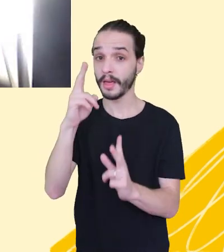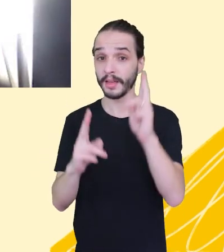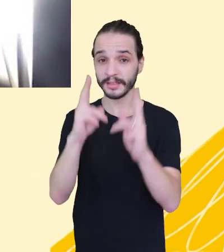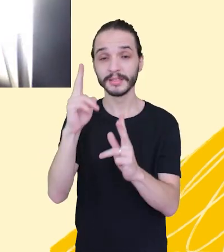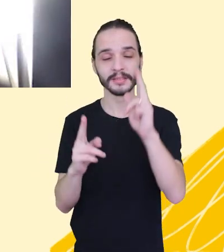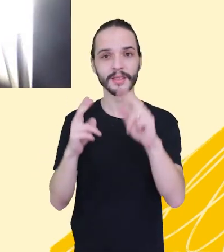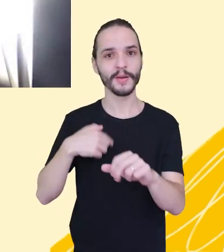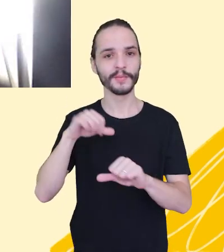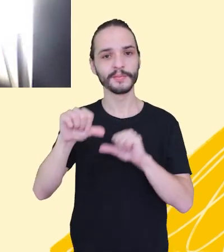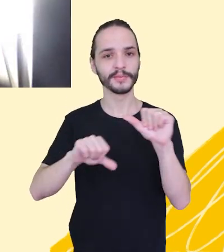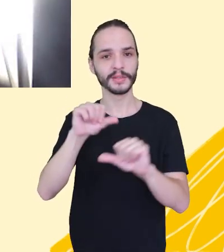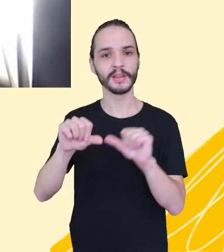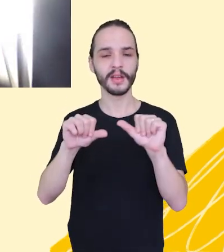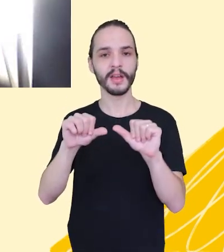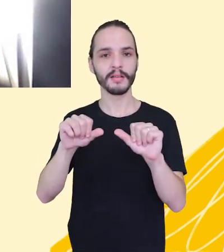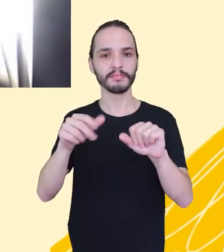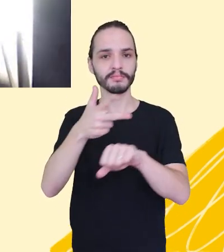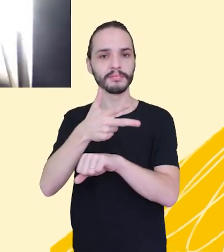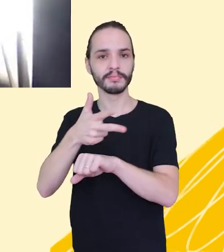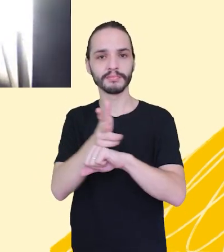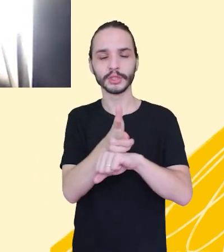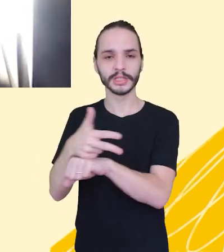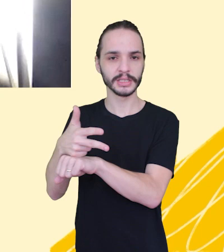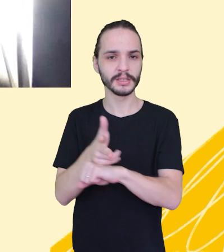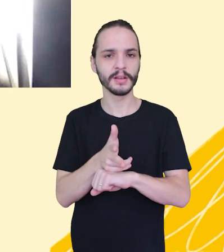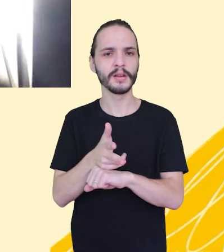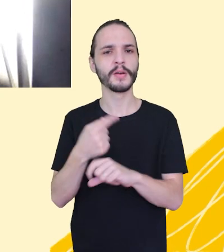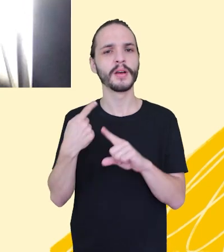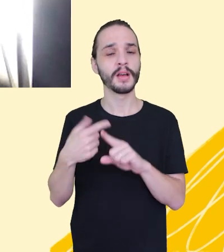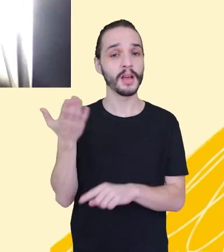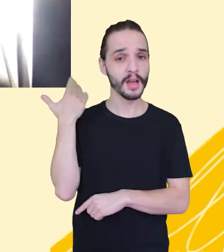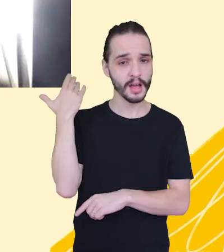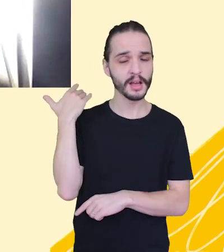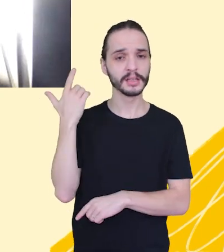Because this scene first was almost at the very end of the film.